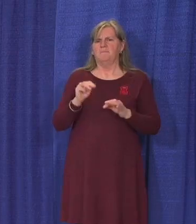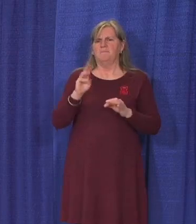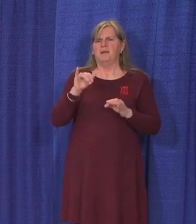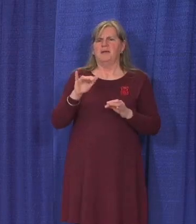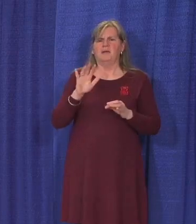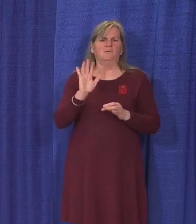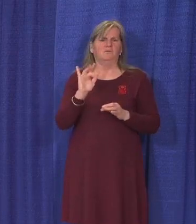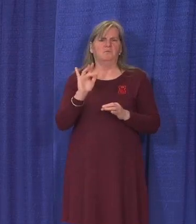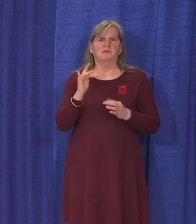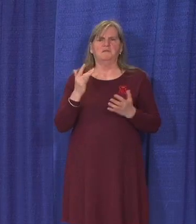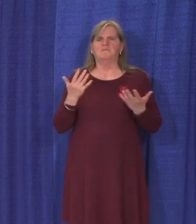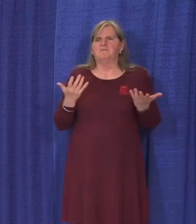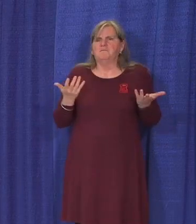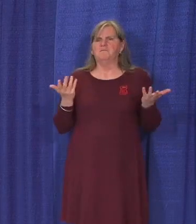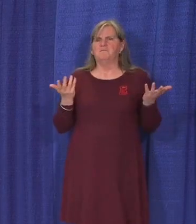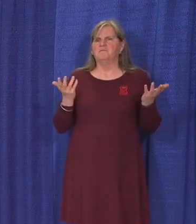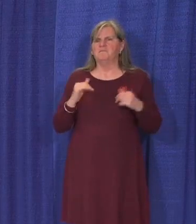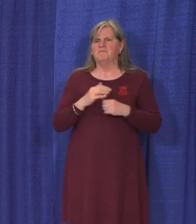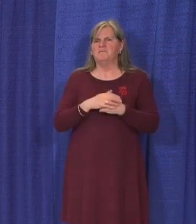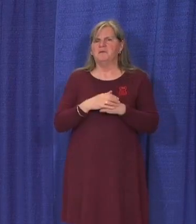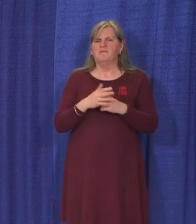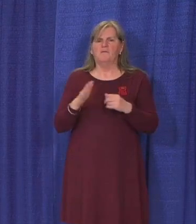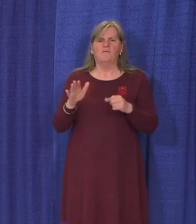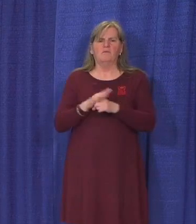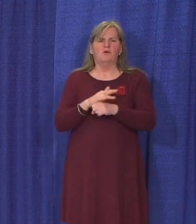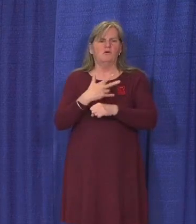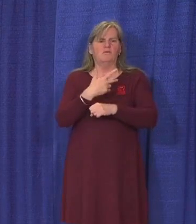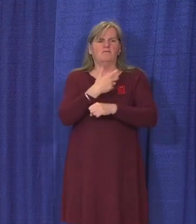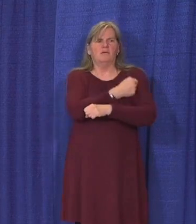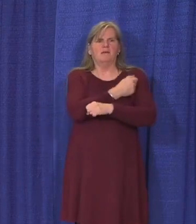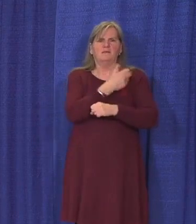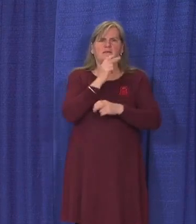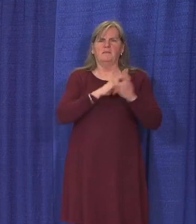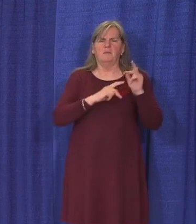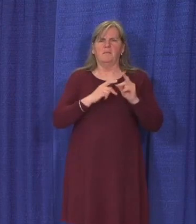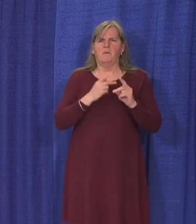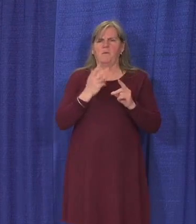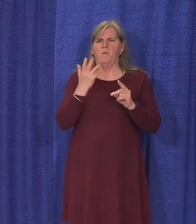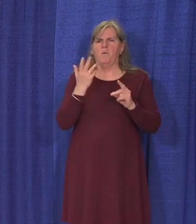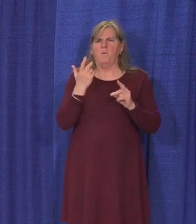Follow-up? Reporter: I am wondering